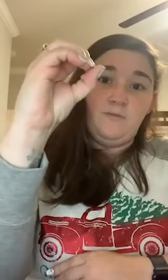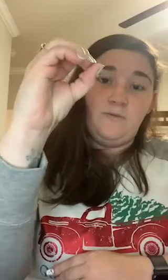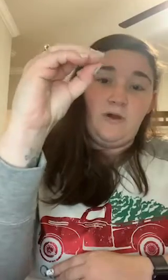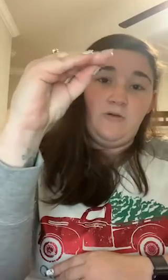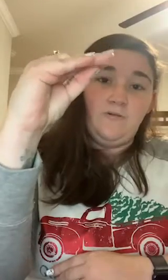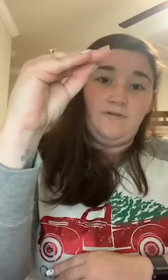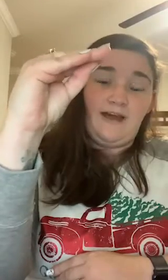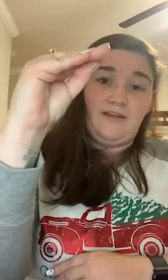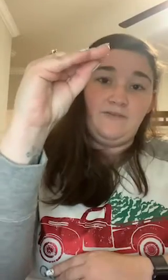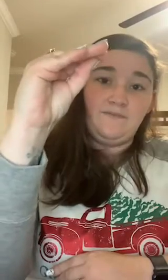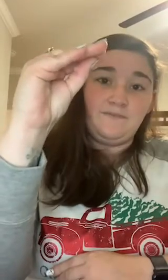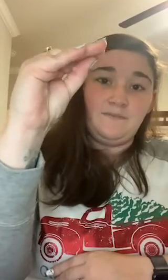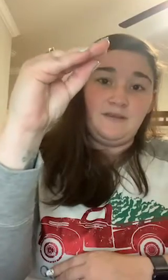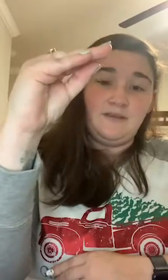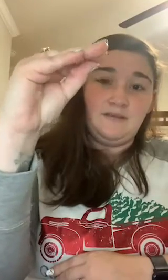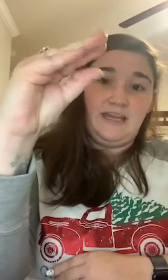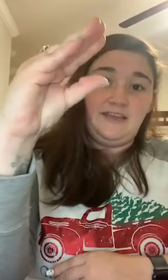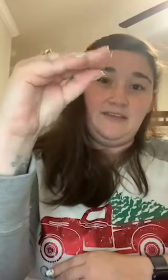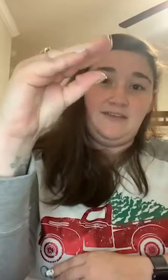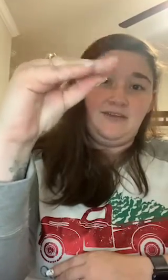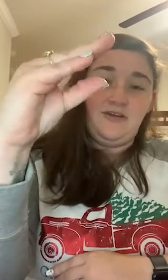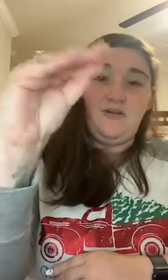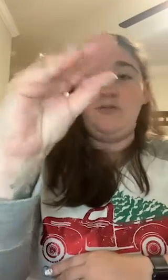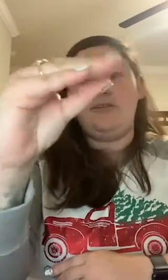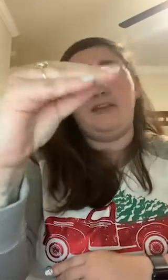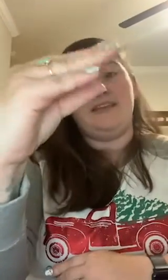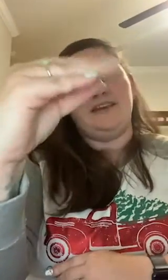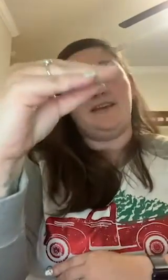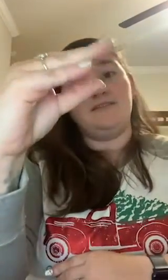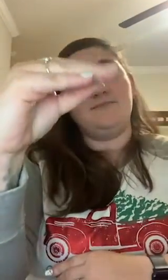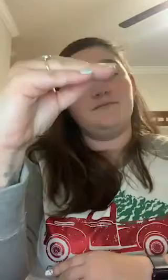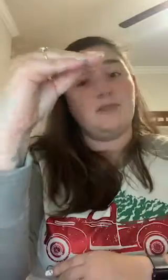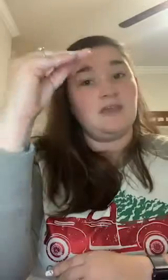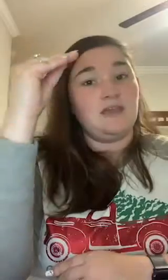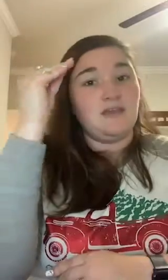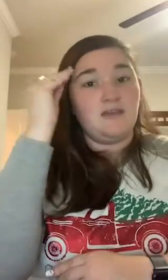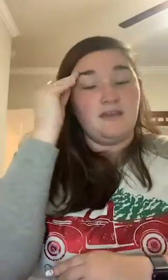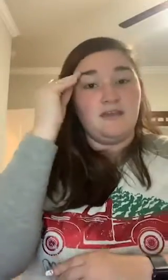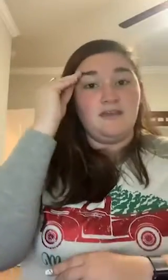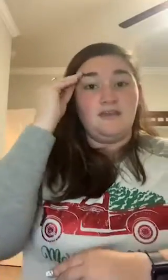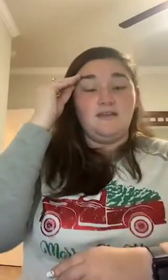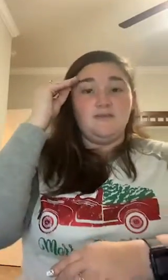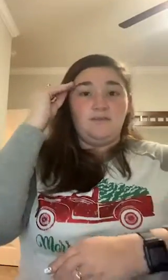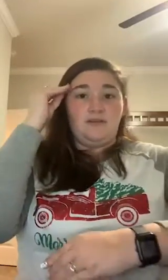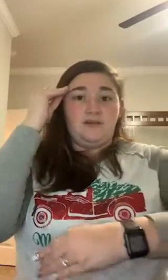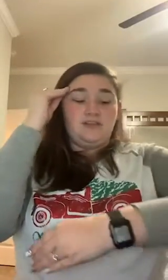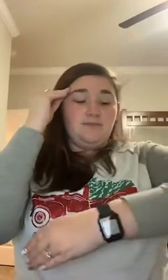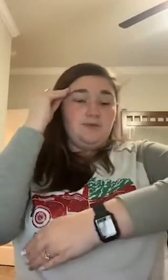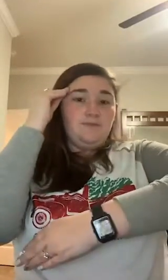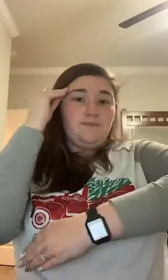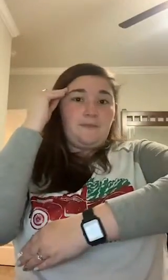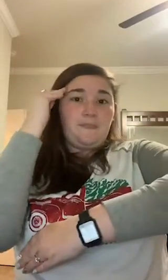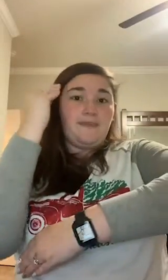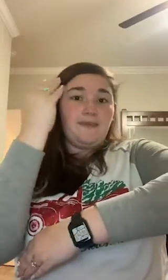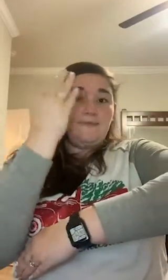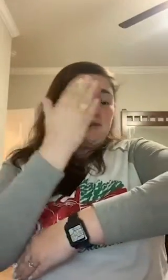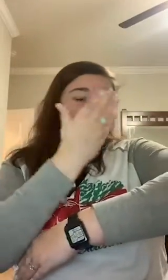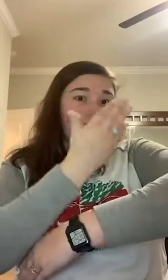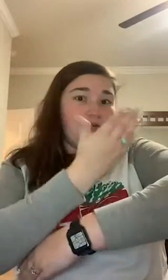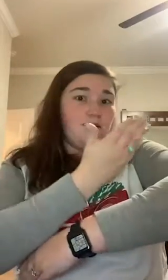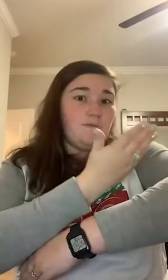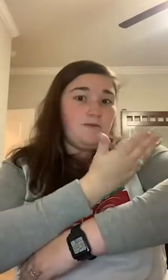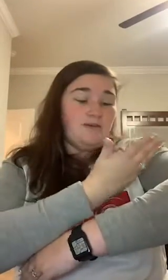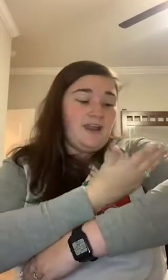O. flat O like you know like a duck. put it on your temple, come down, open your hand